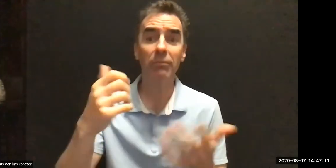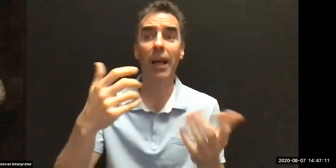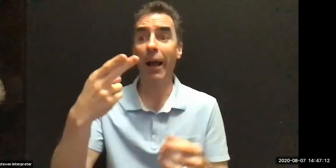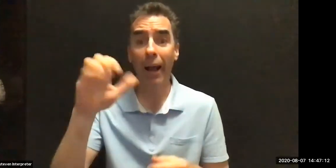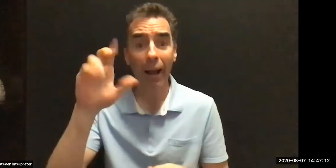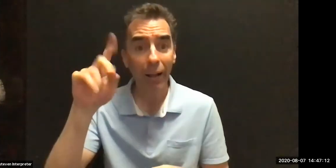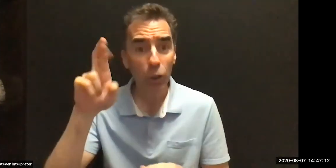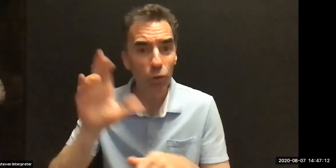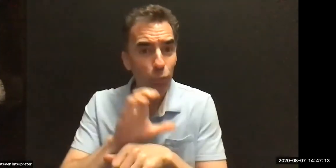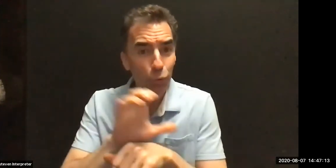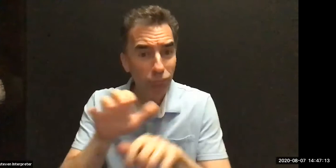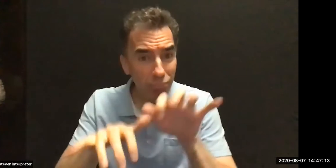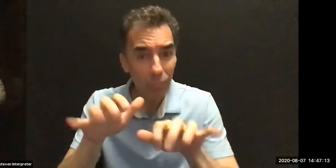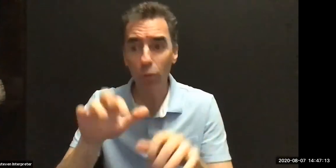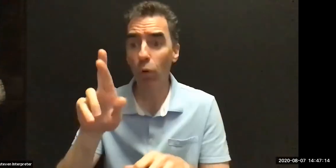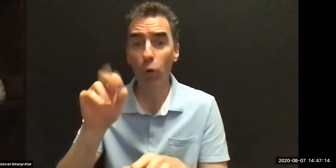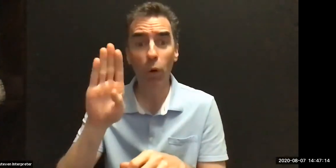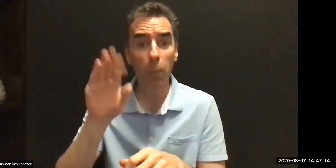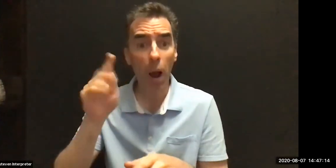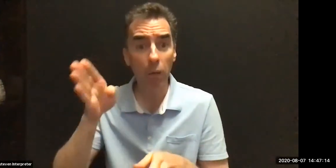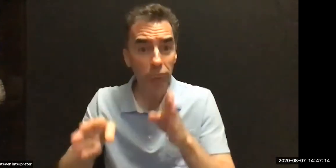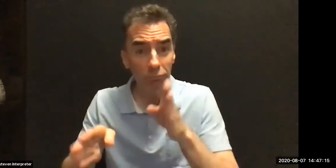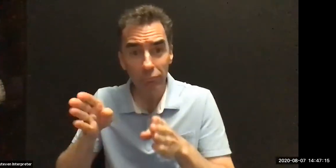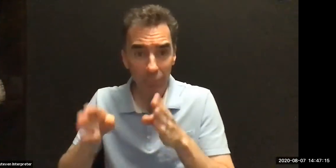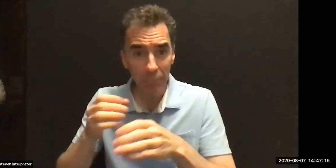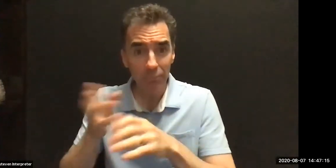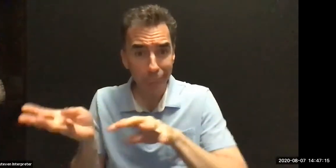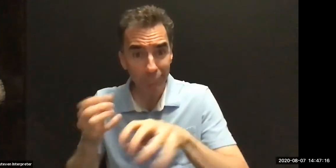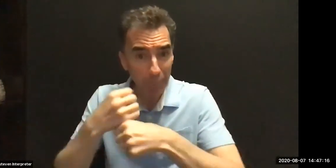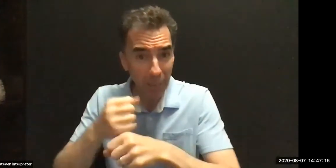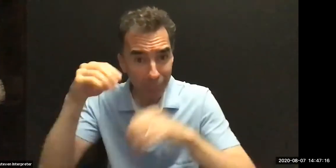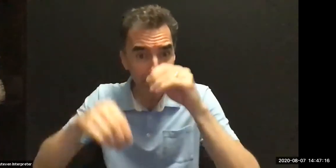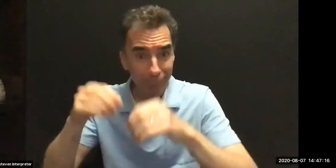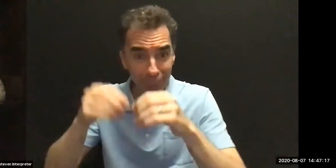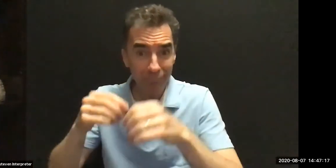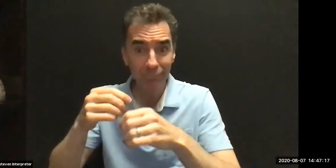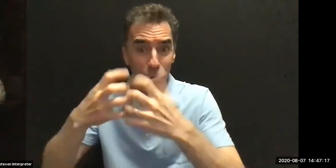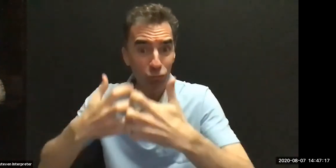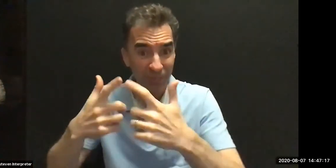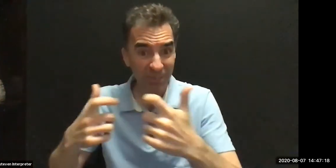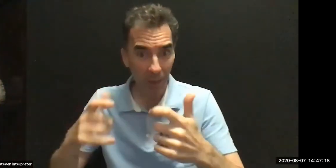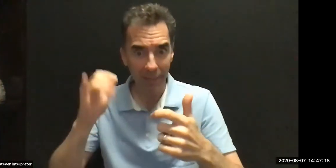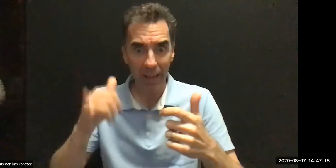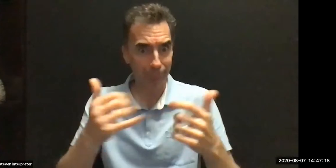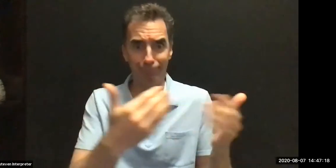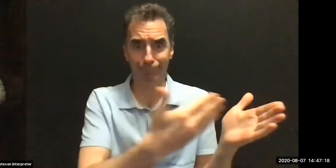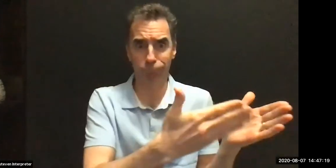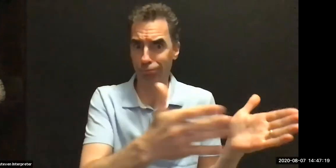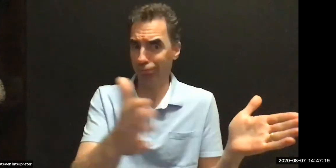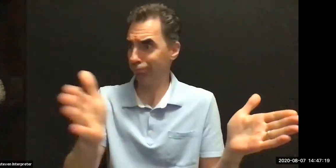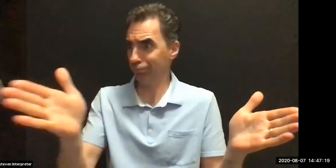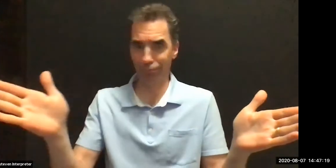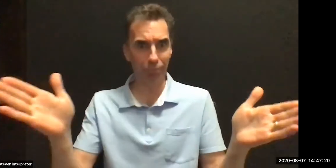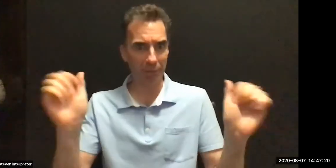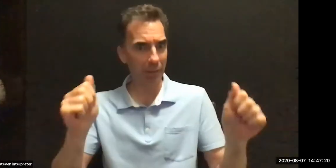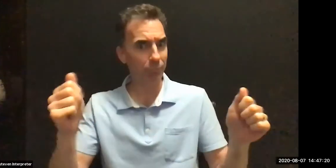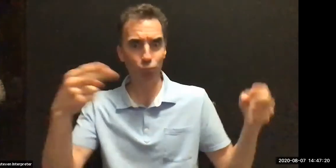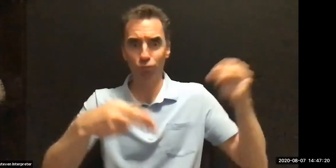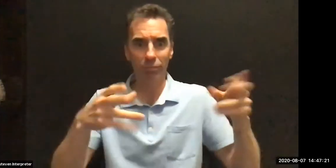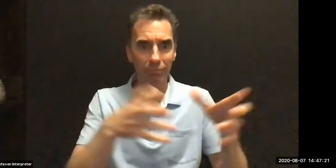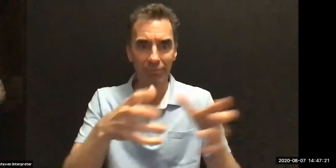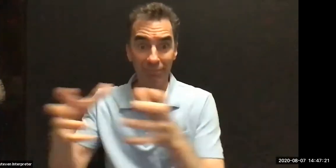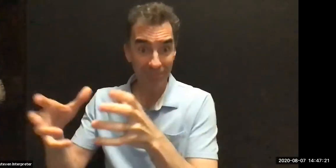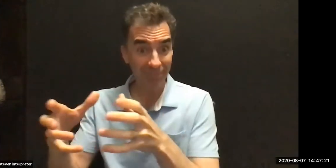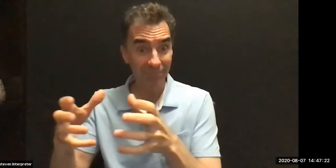Channelle Charest: The robot building community which is super amazing and so now because of all of that. I think that kind of leads into this next phase which is